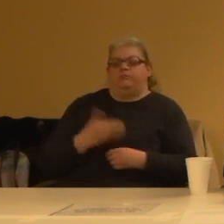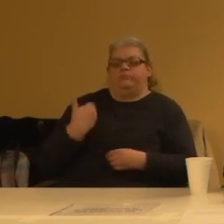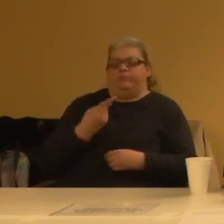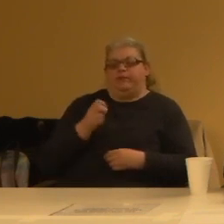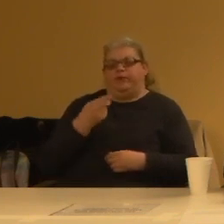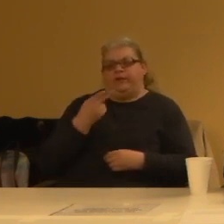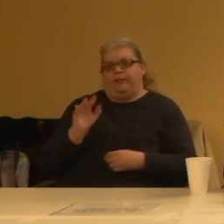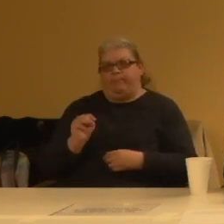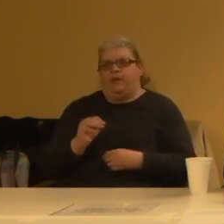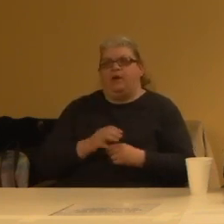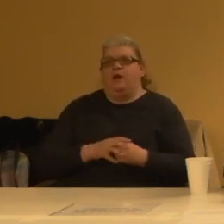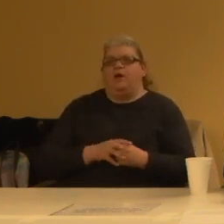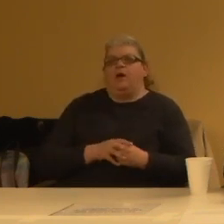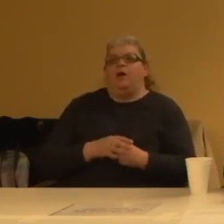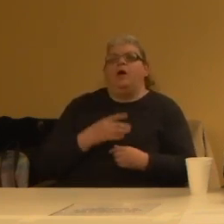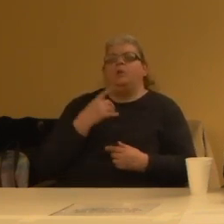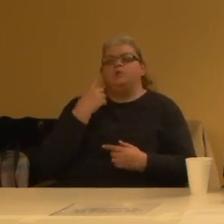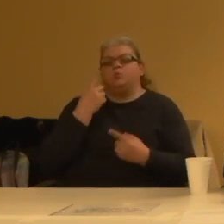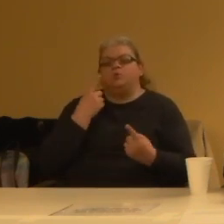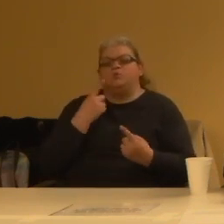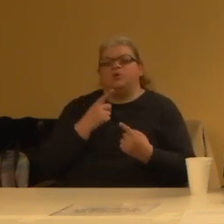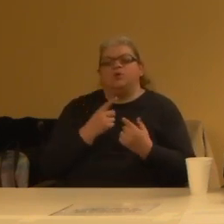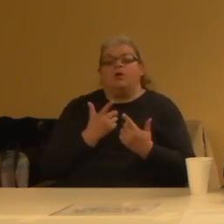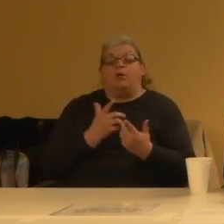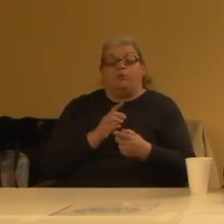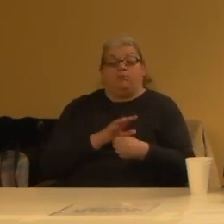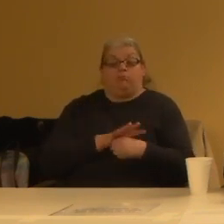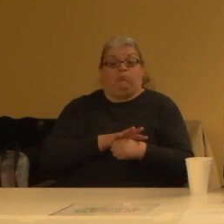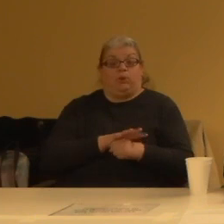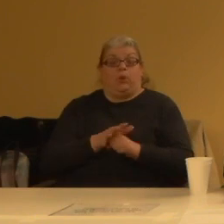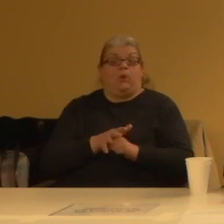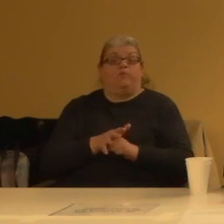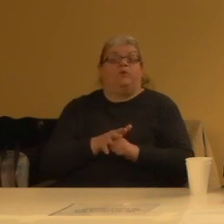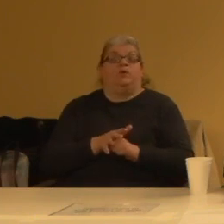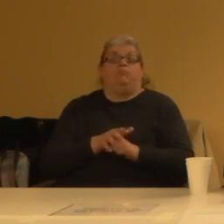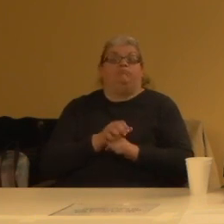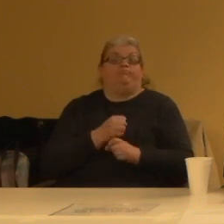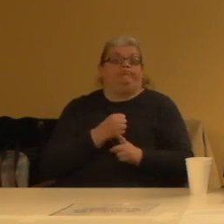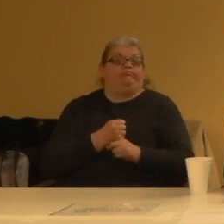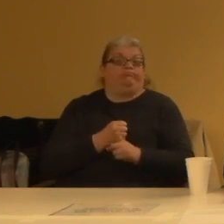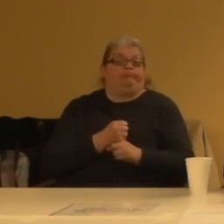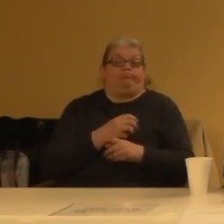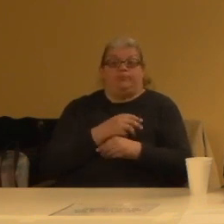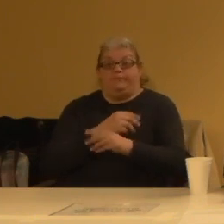He him pronouns. And I was just wondering how has Covid era, the virtual, Zoom, has that impacted